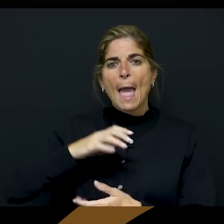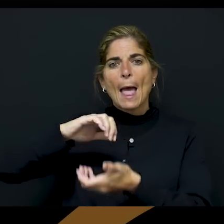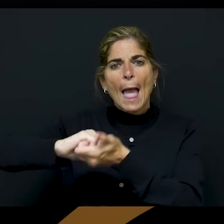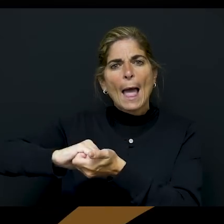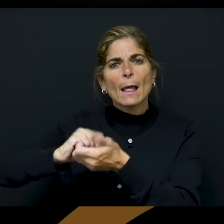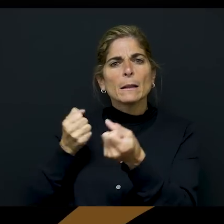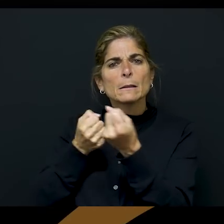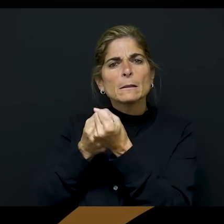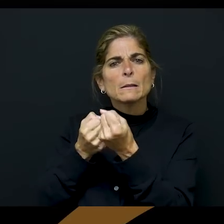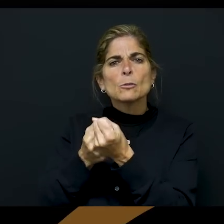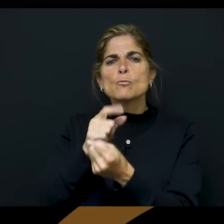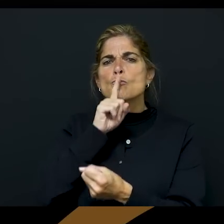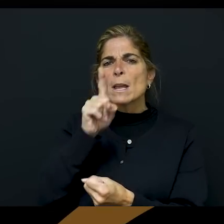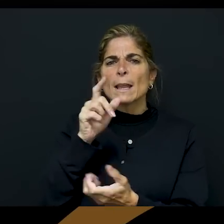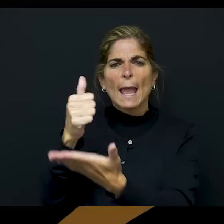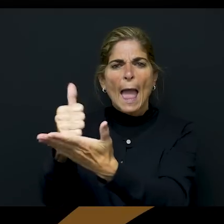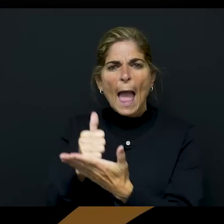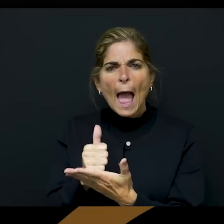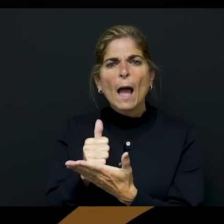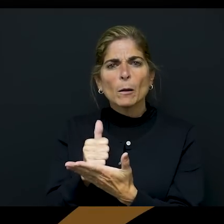it struck me just how much male allyship